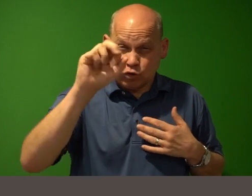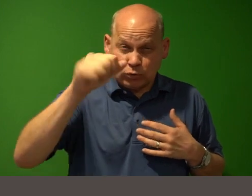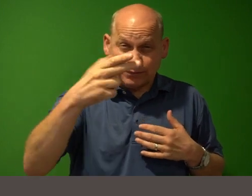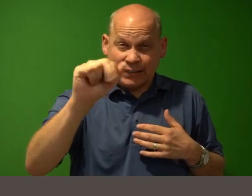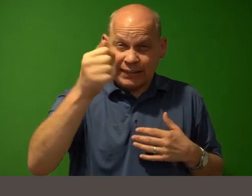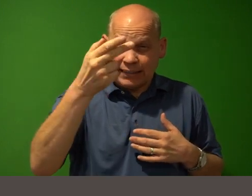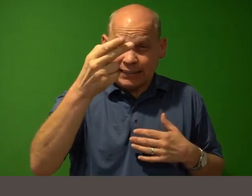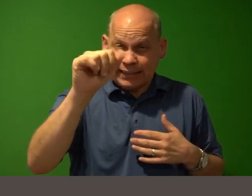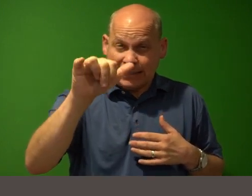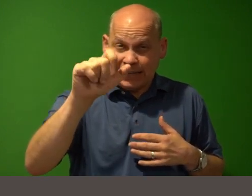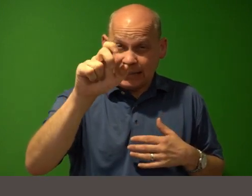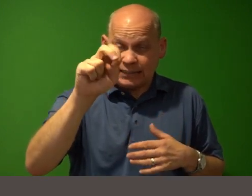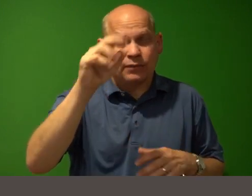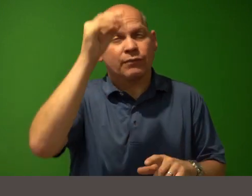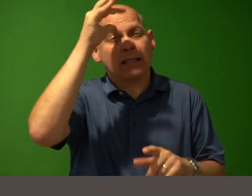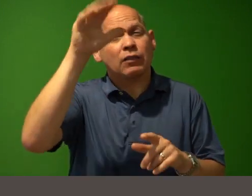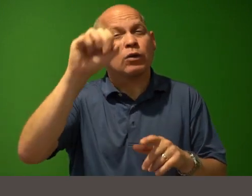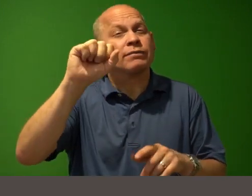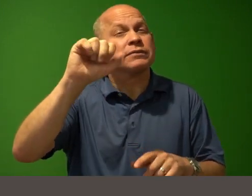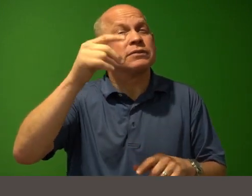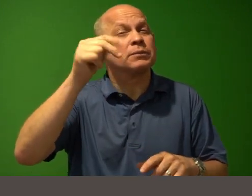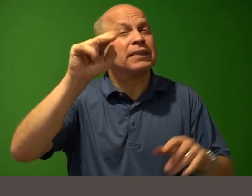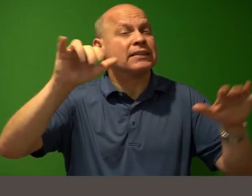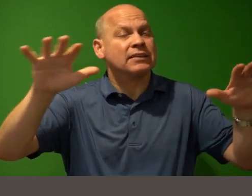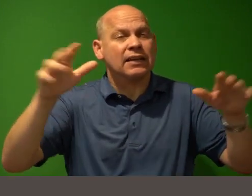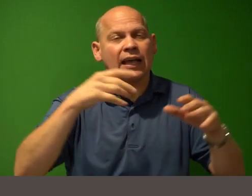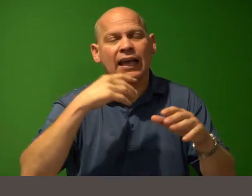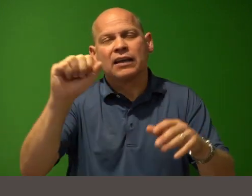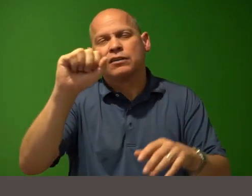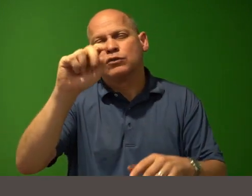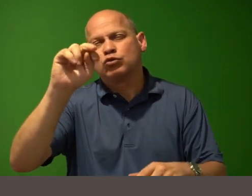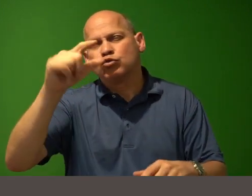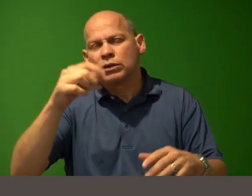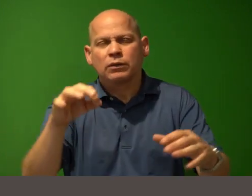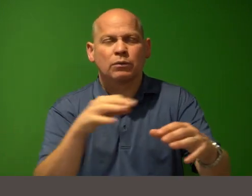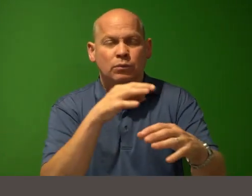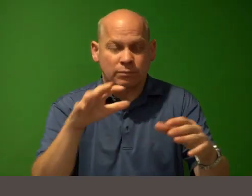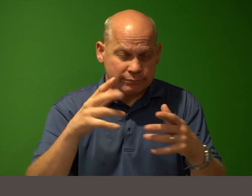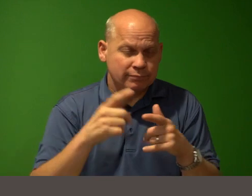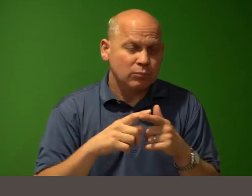the symphony, and the father of the string quartet. We're going to play a classical